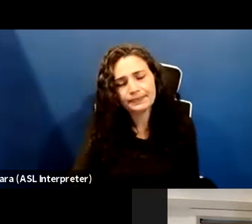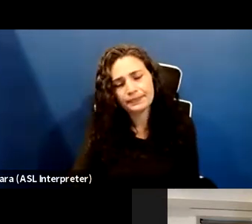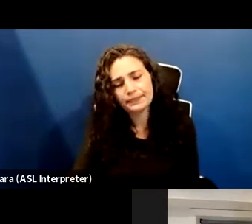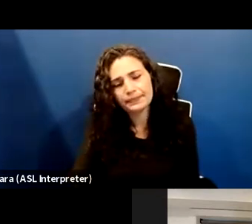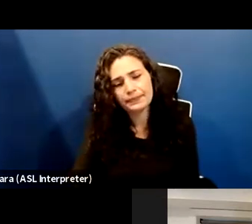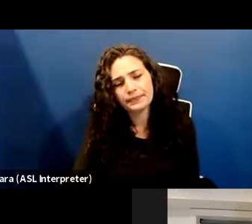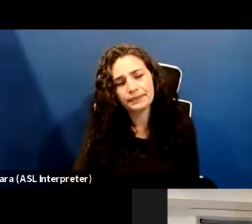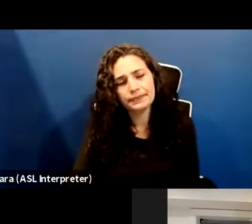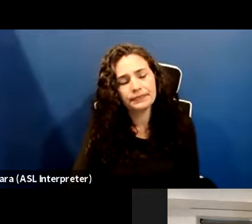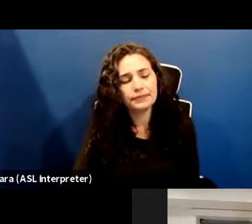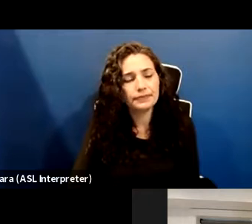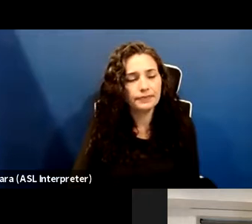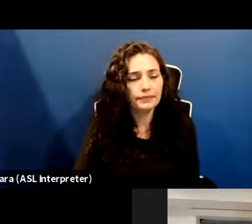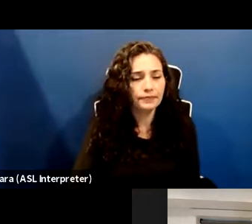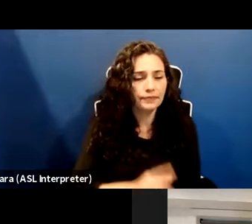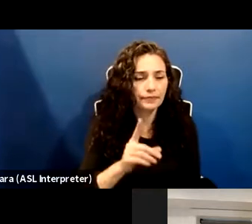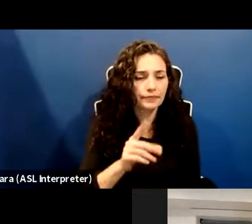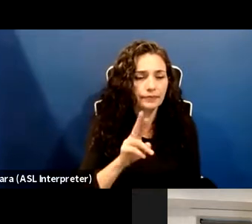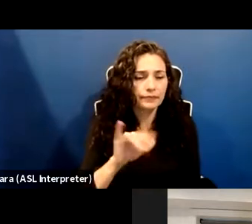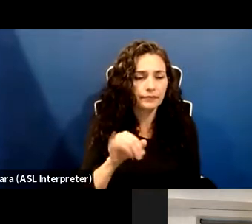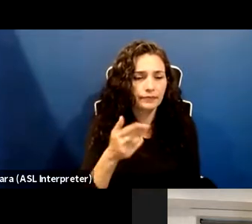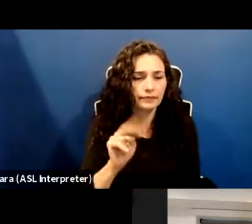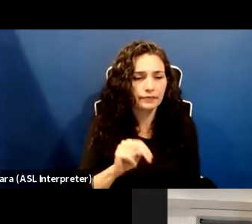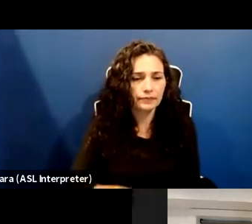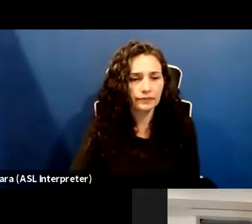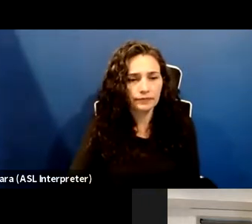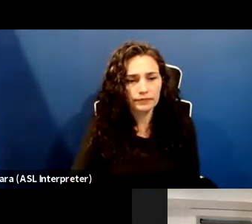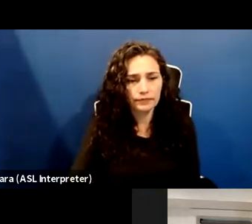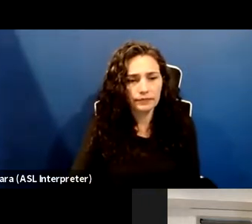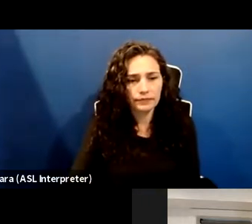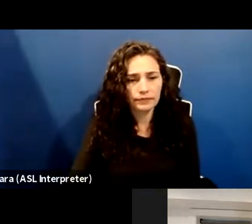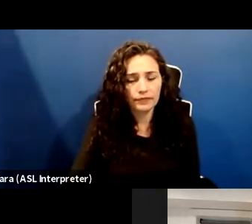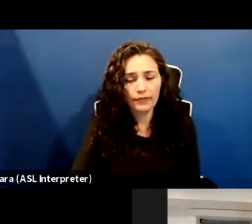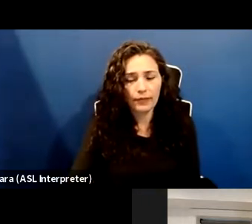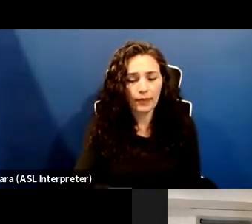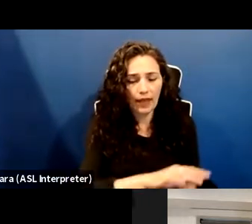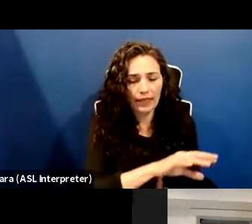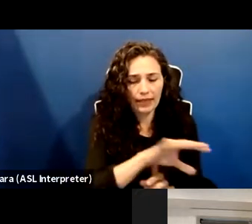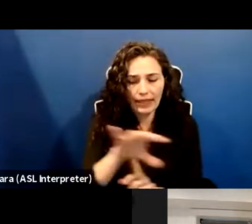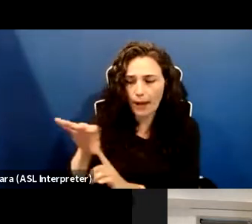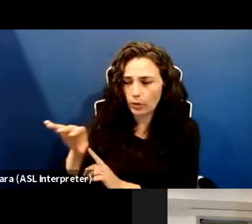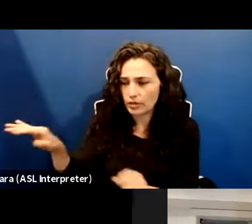You know, I can just say that, you know, the cameras were on the crash site,